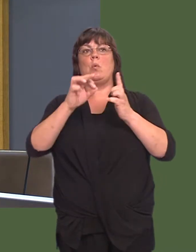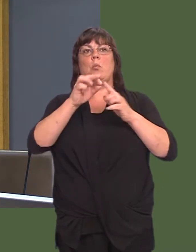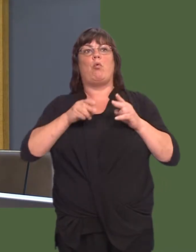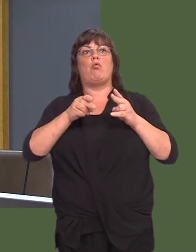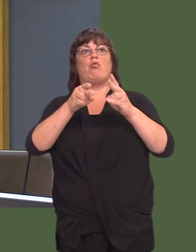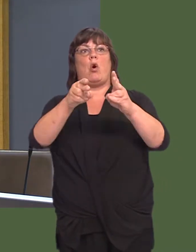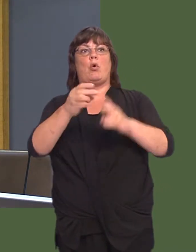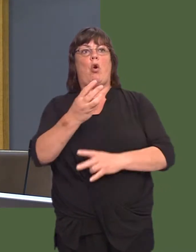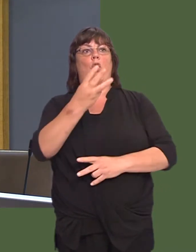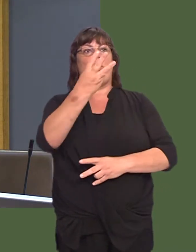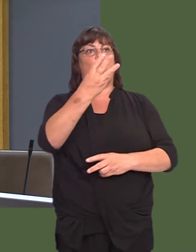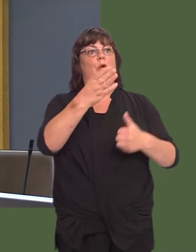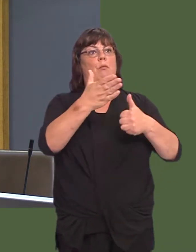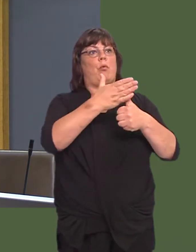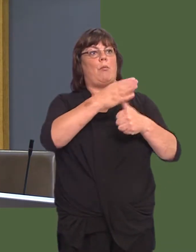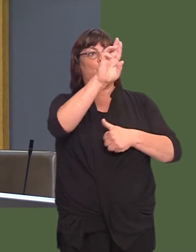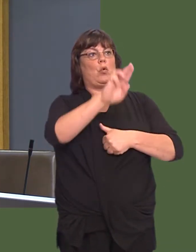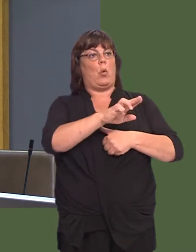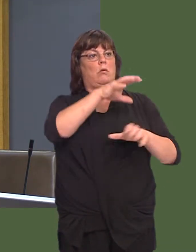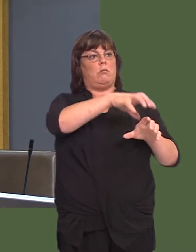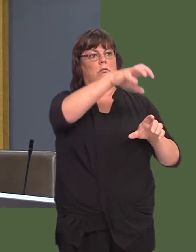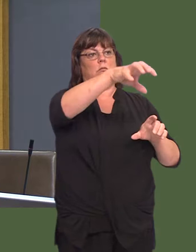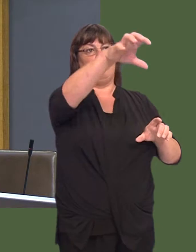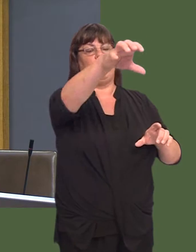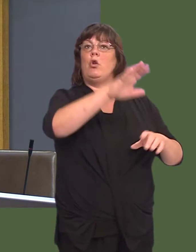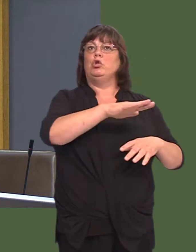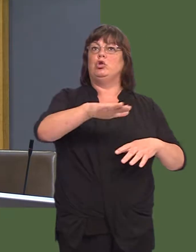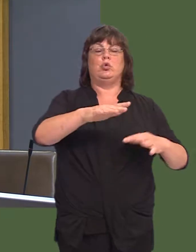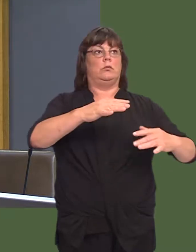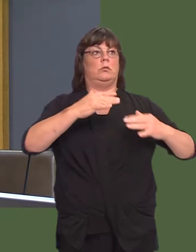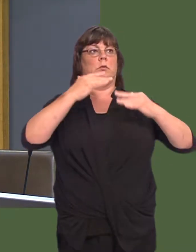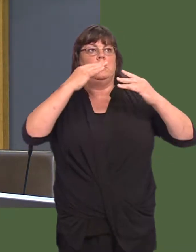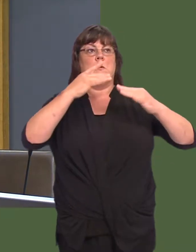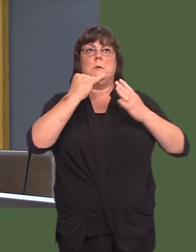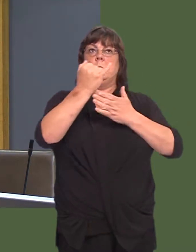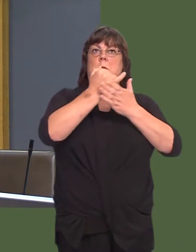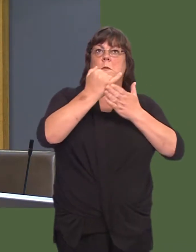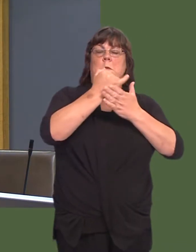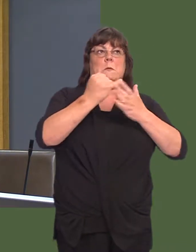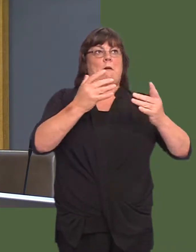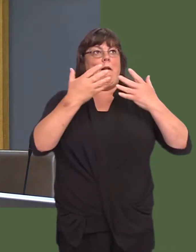less than three primary schools running along it, and they are breathing in toxic levels